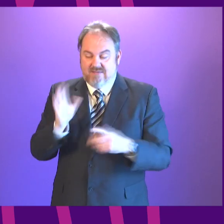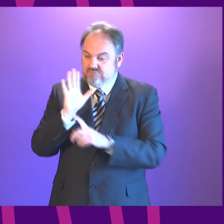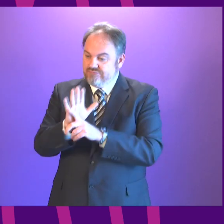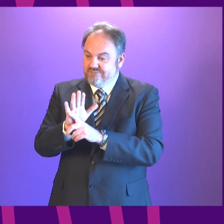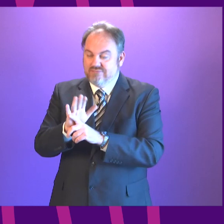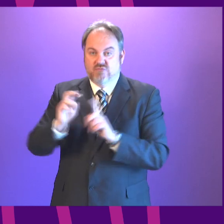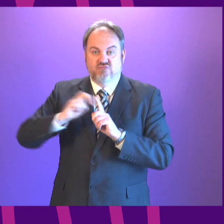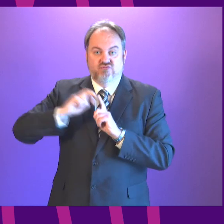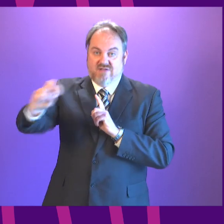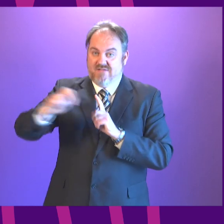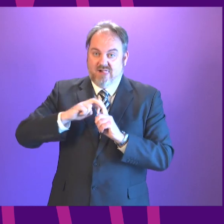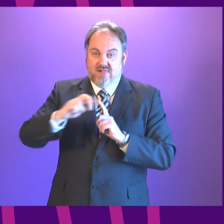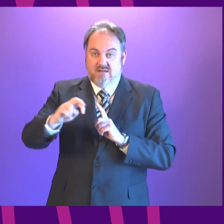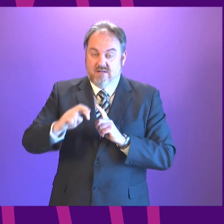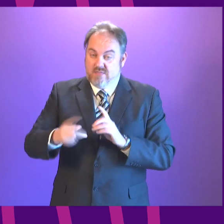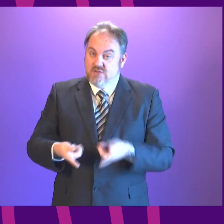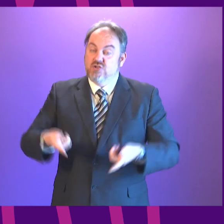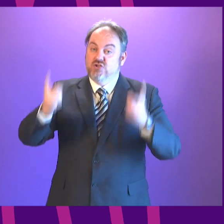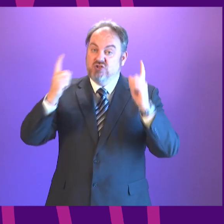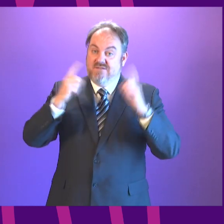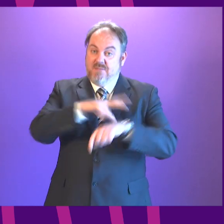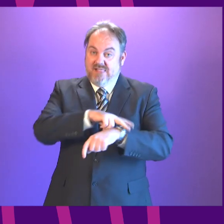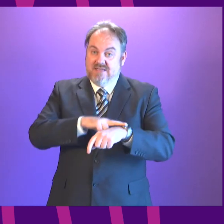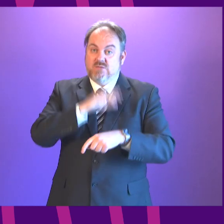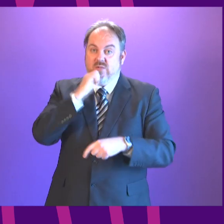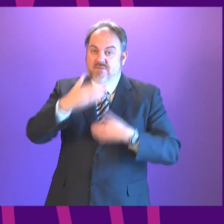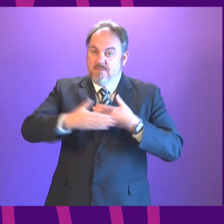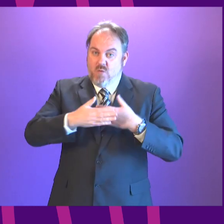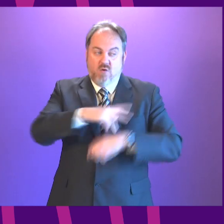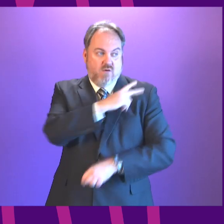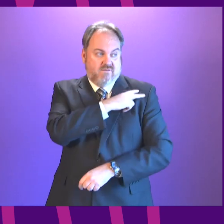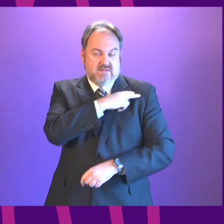chief constable has set out, the police will be enhancing their enforcement of it.